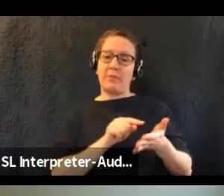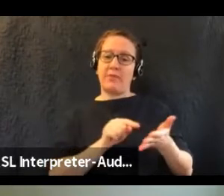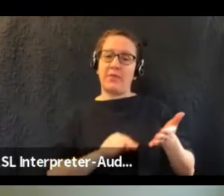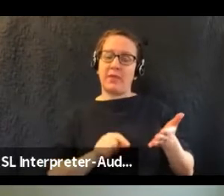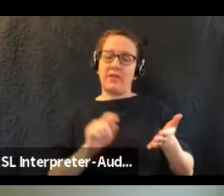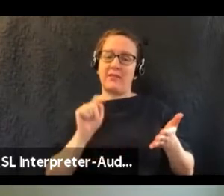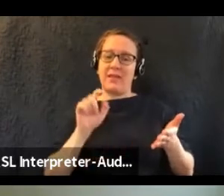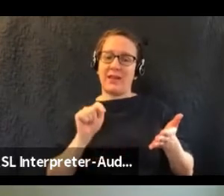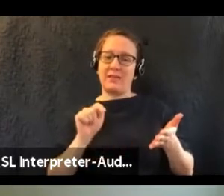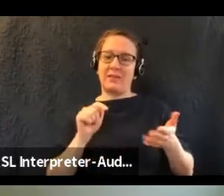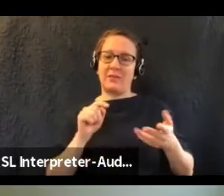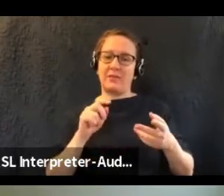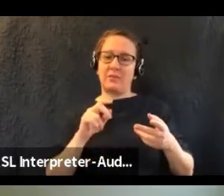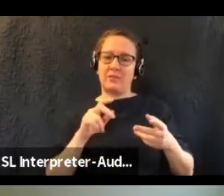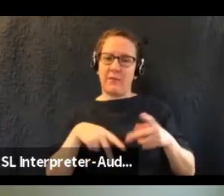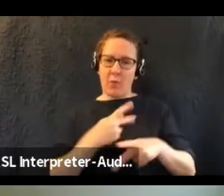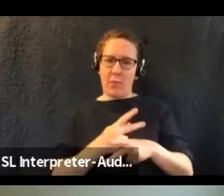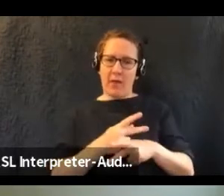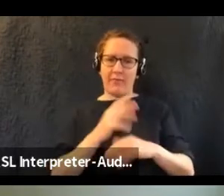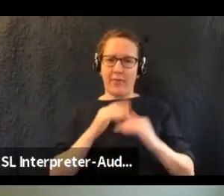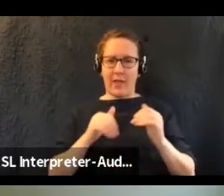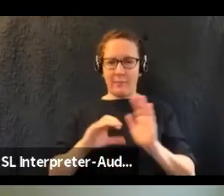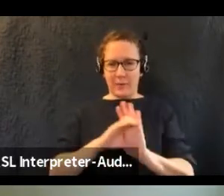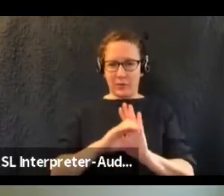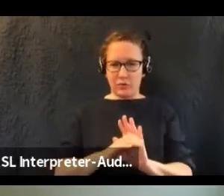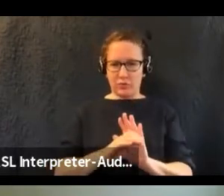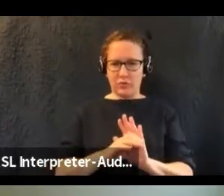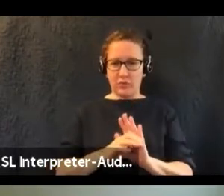rather than pictures?